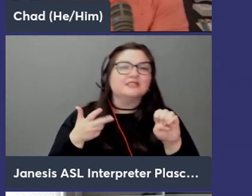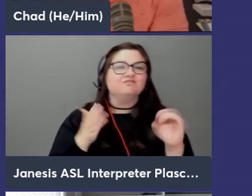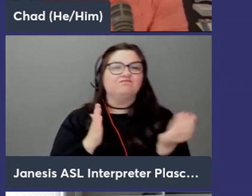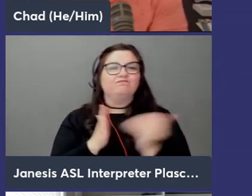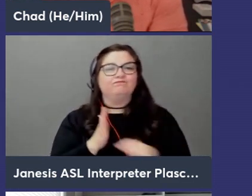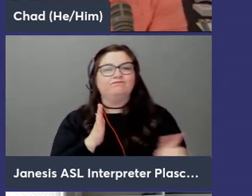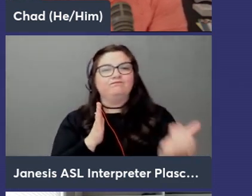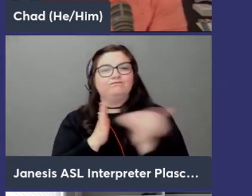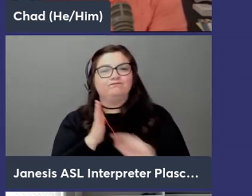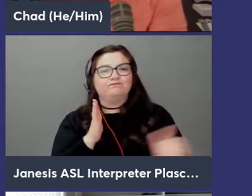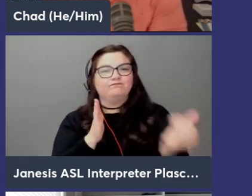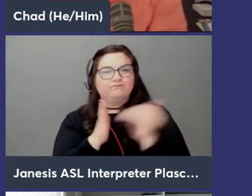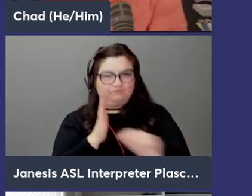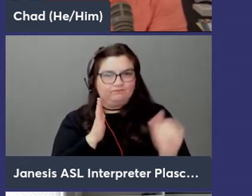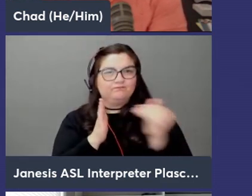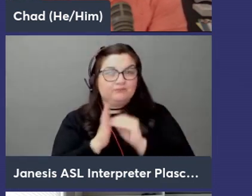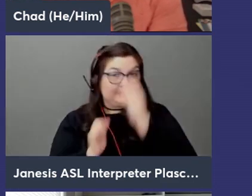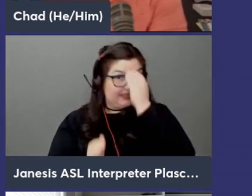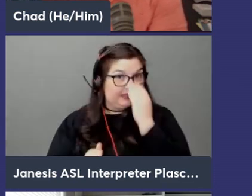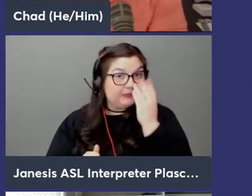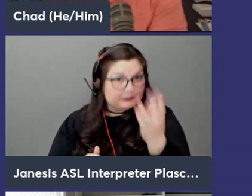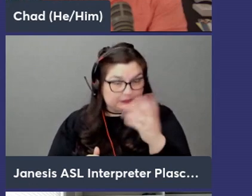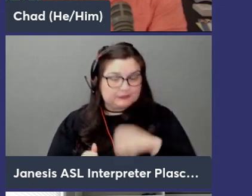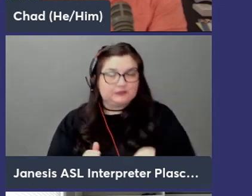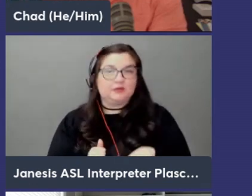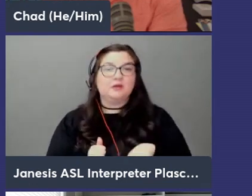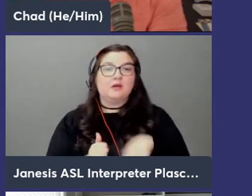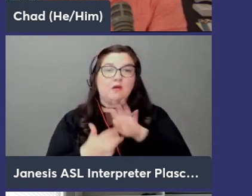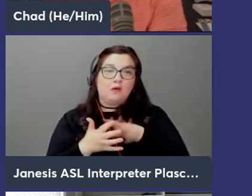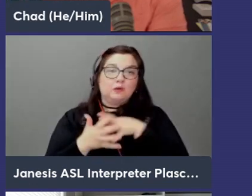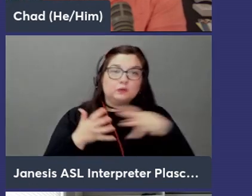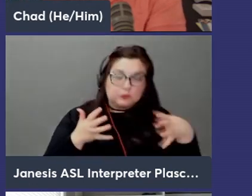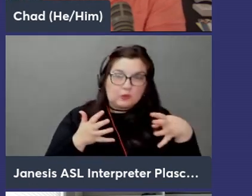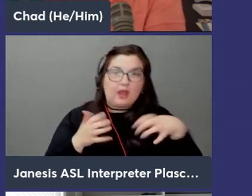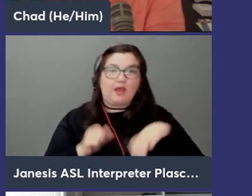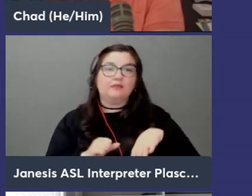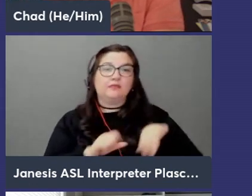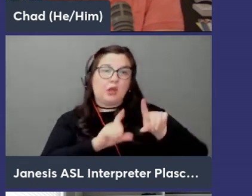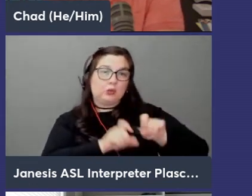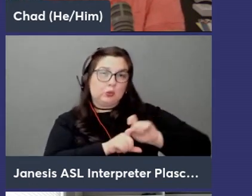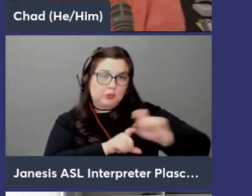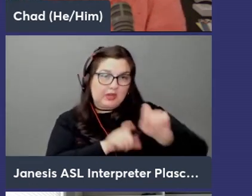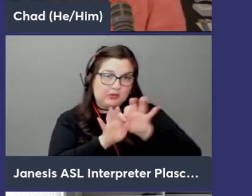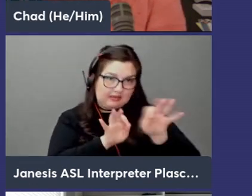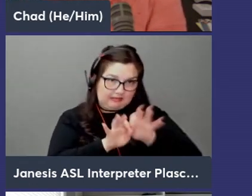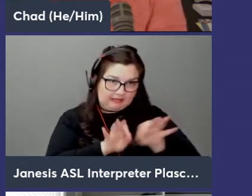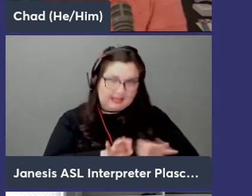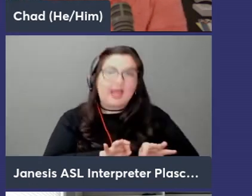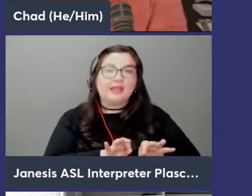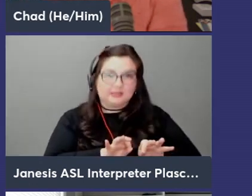Well, with a graph query language, and openCypher specifically, you can actually do what's called variable length pattern matching.